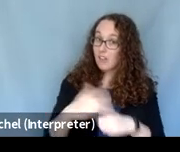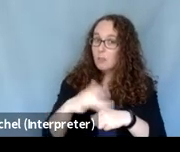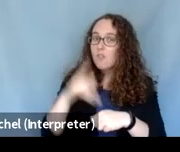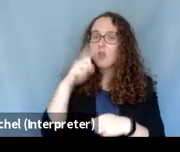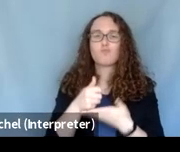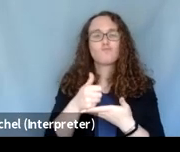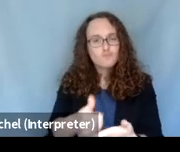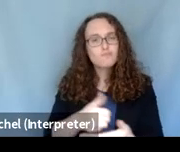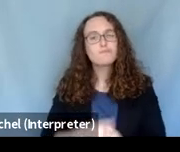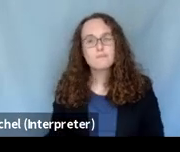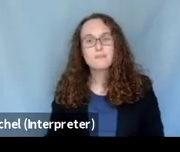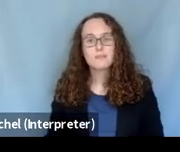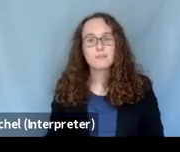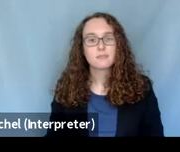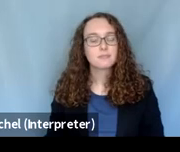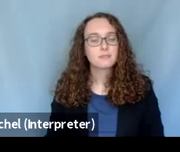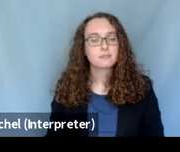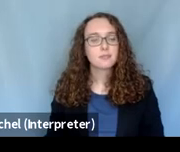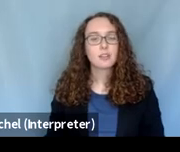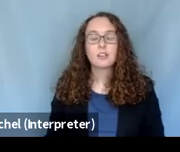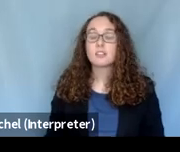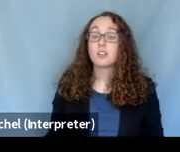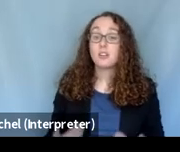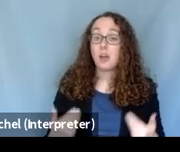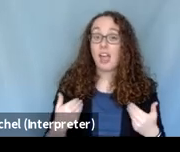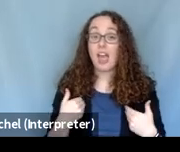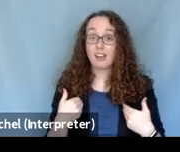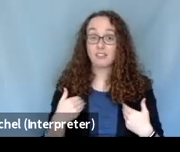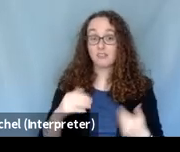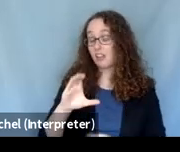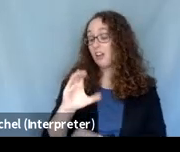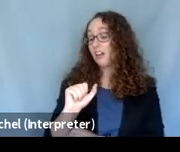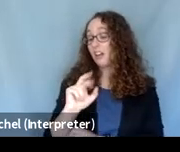importance of having a career plan? It gives you direction, it helps you